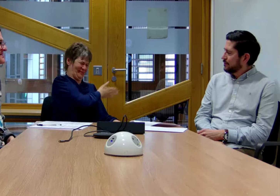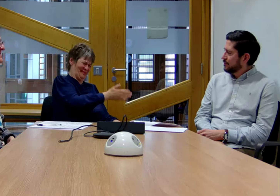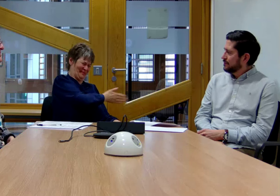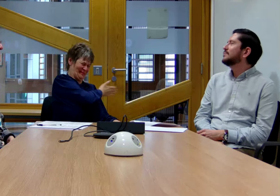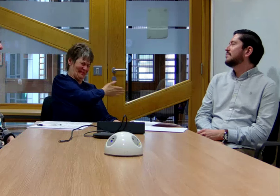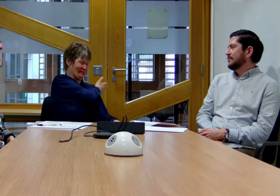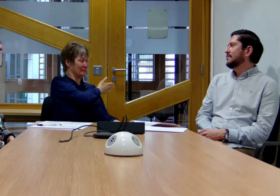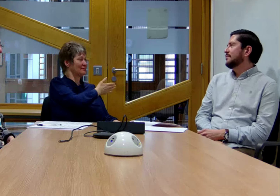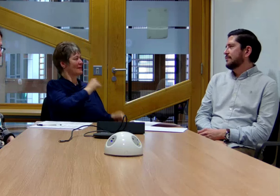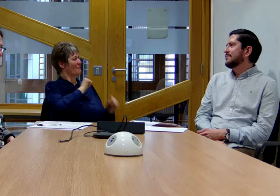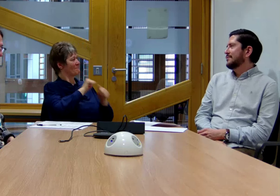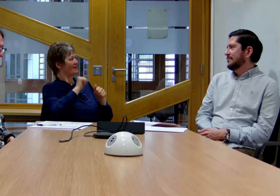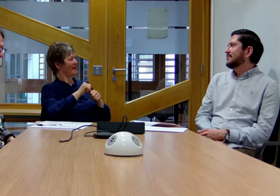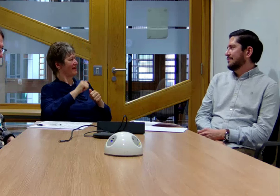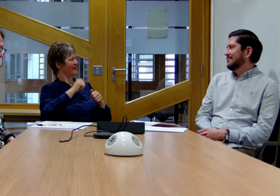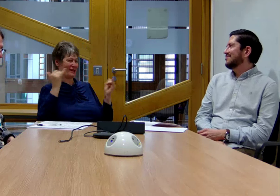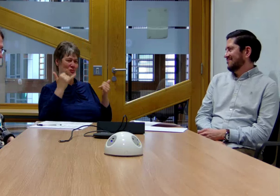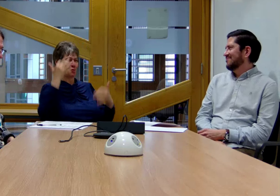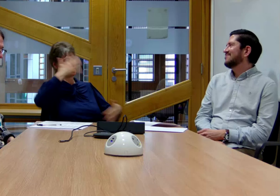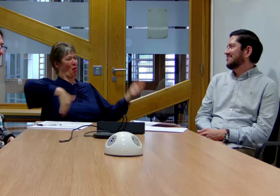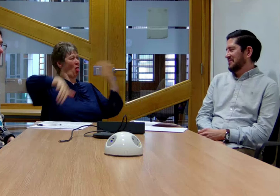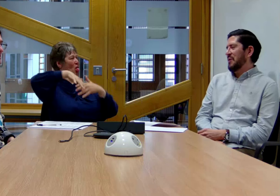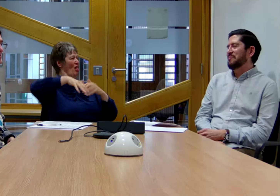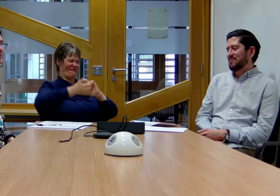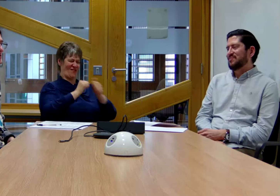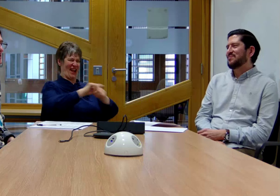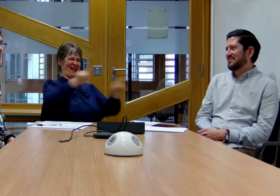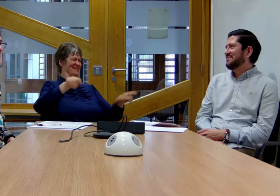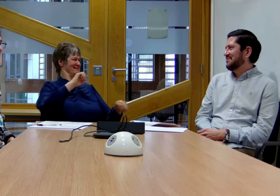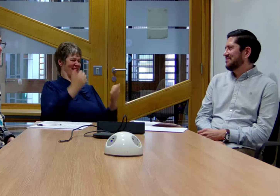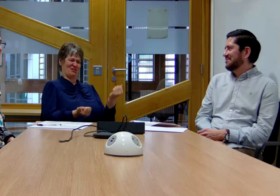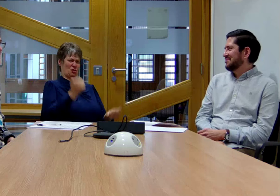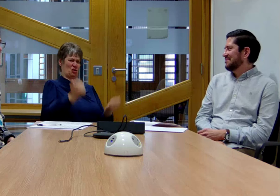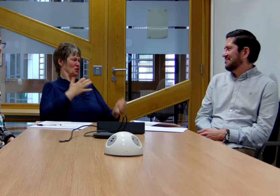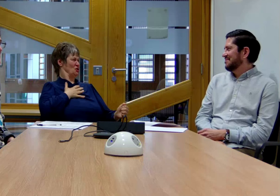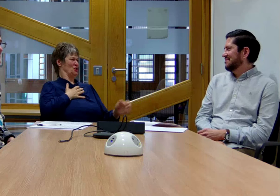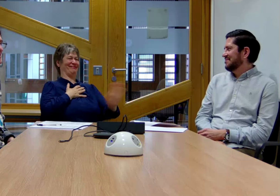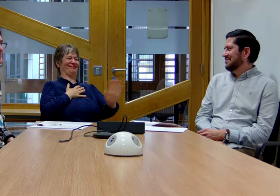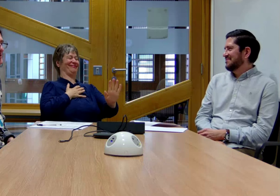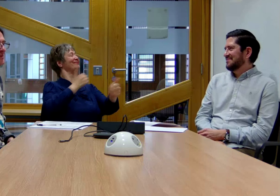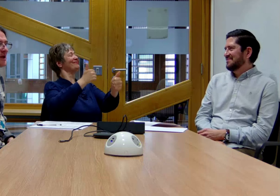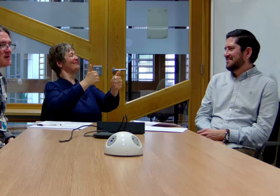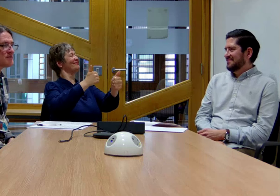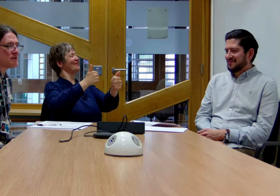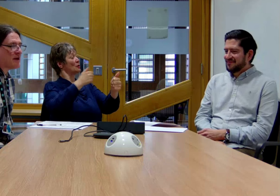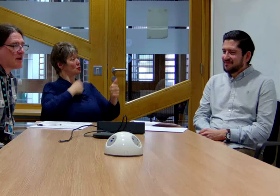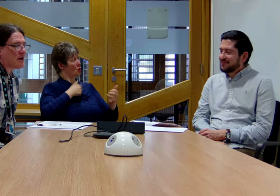with friends, you can make mistakes and people won t judge you for it, which is so important.